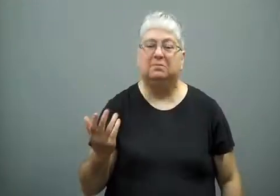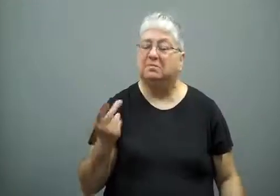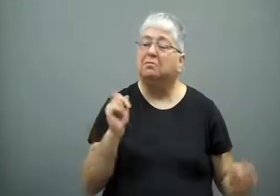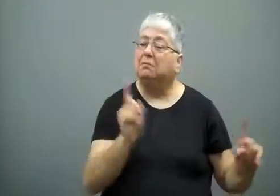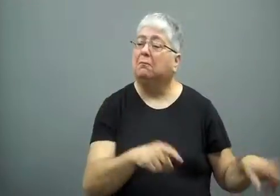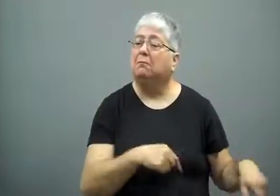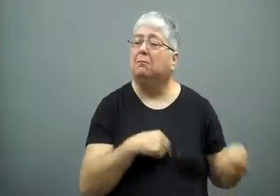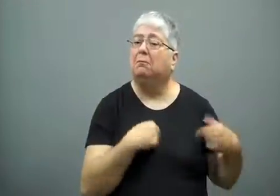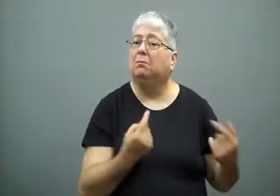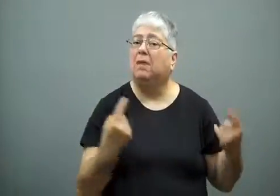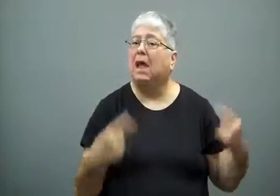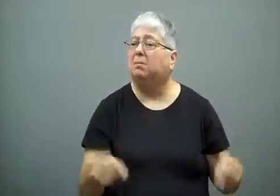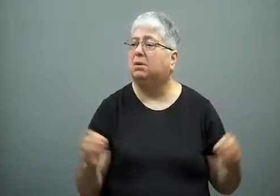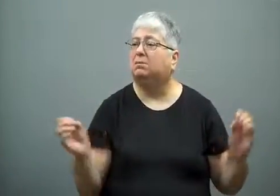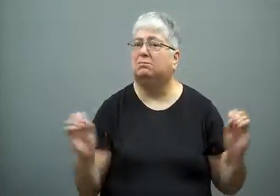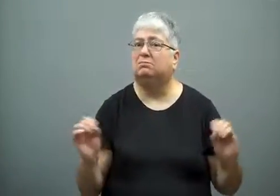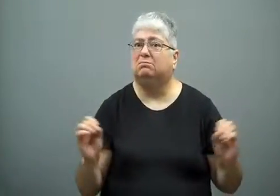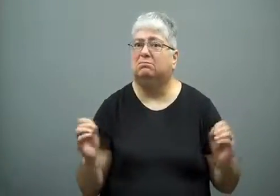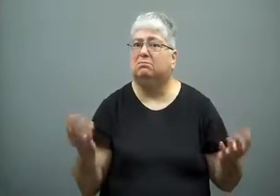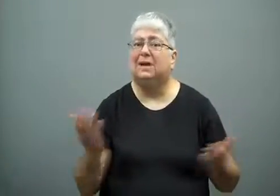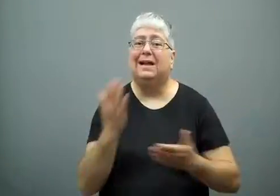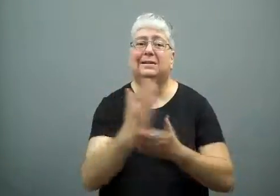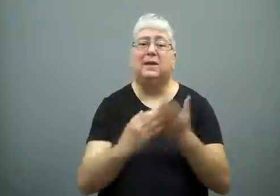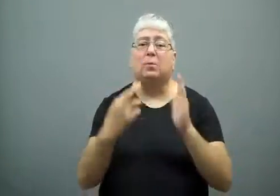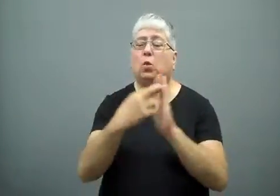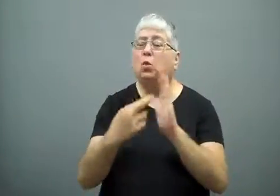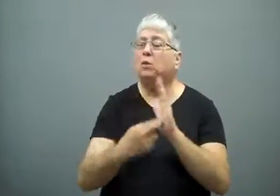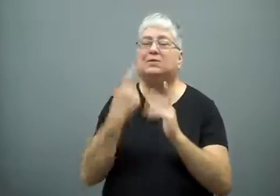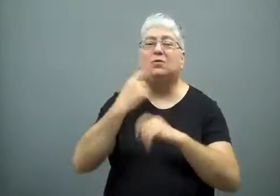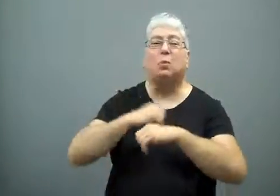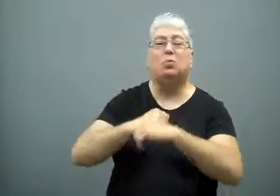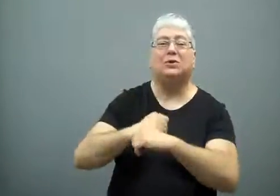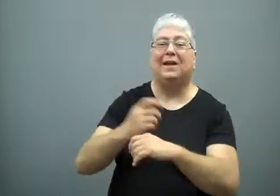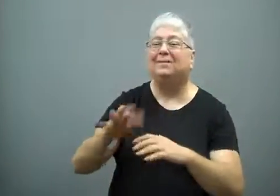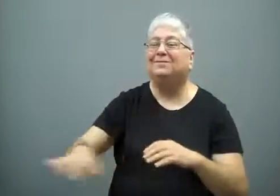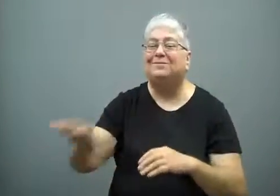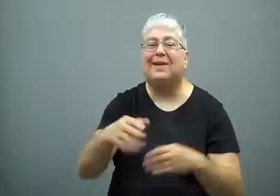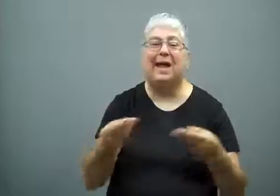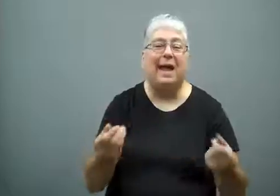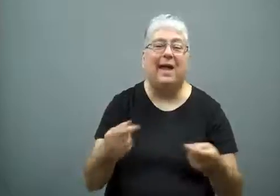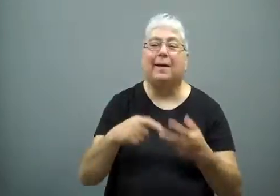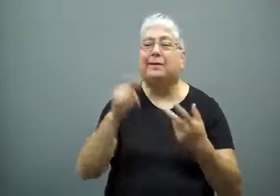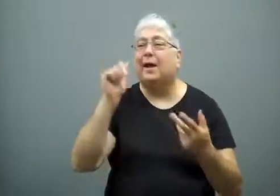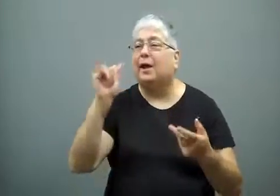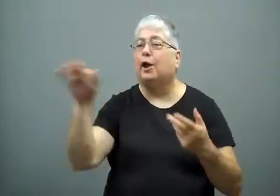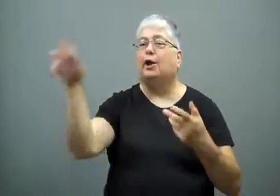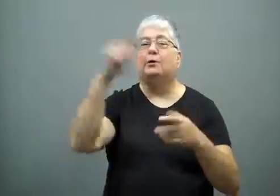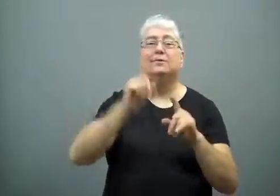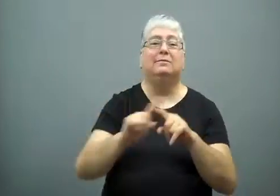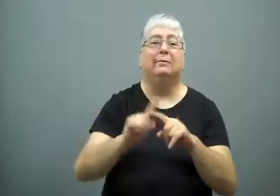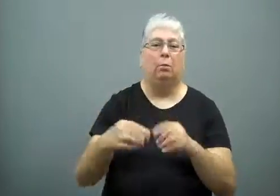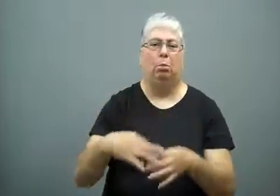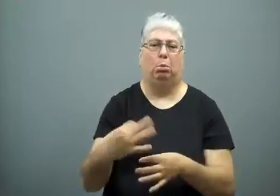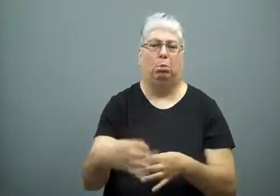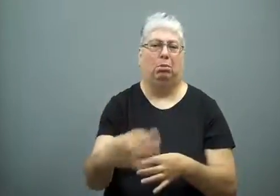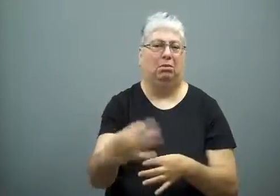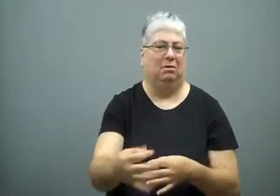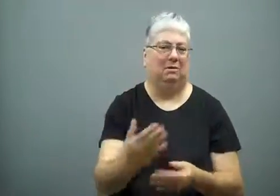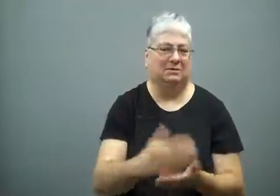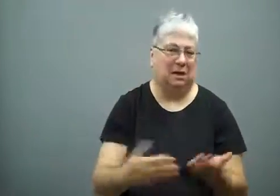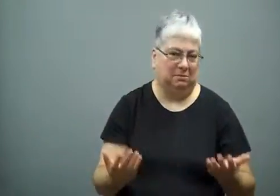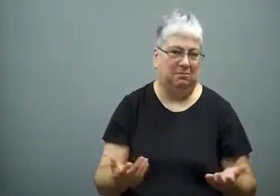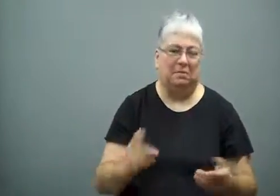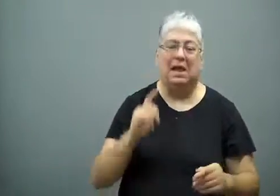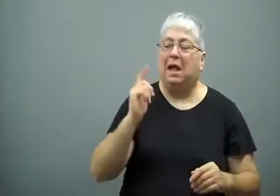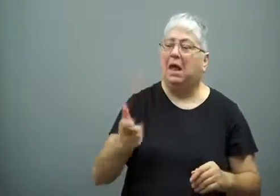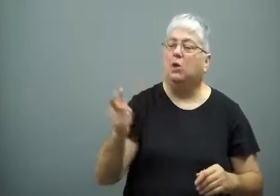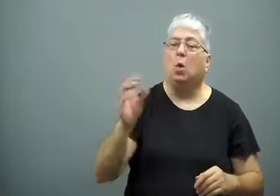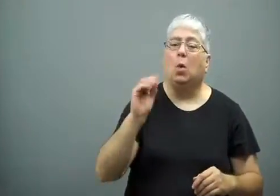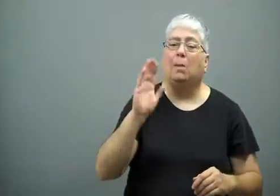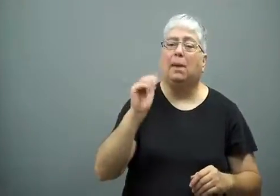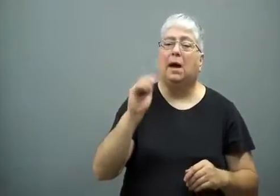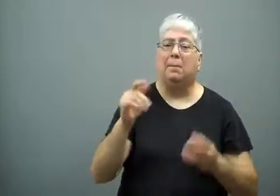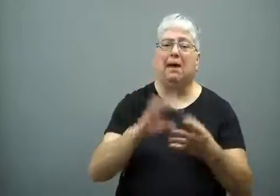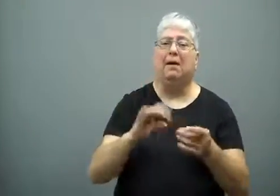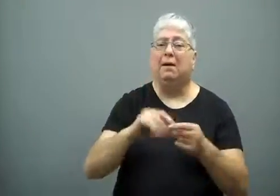Not much happened after that. Some environmental regulations were delayed.